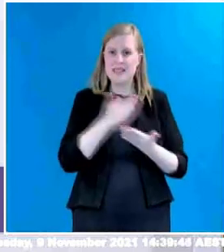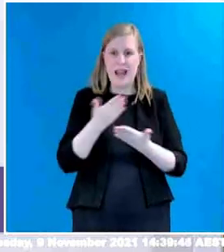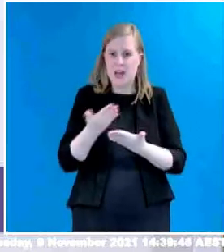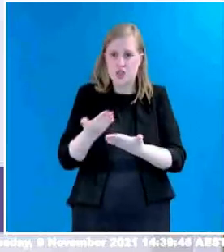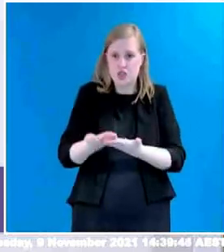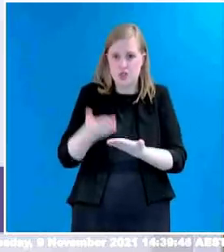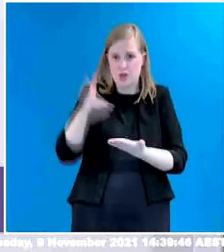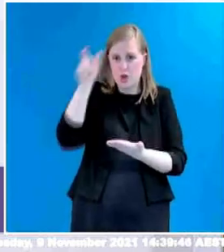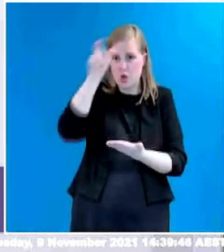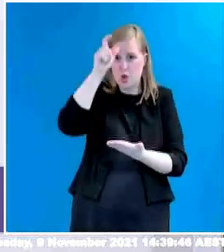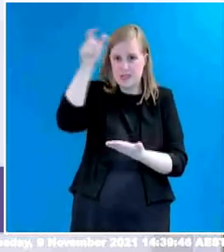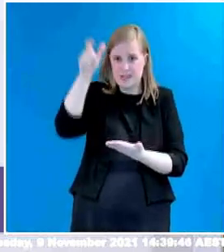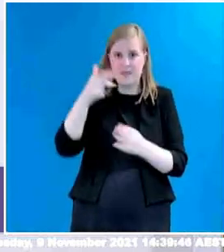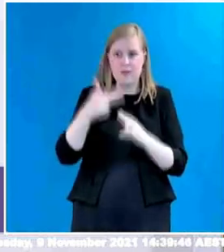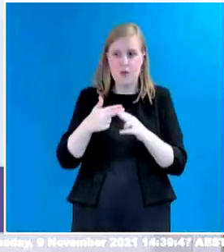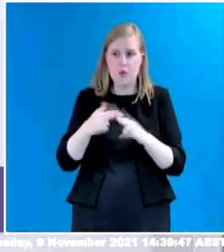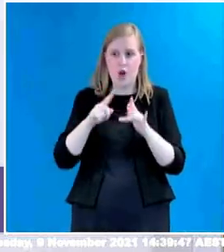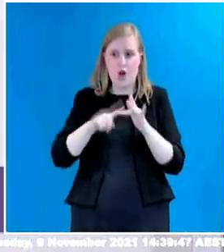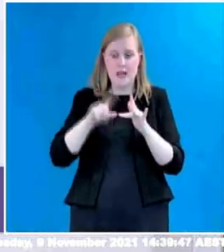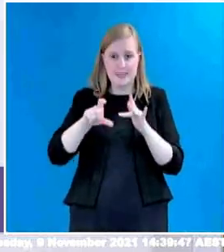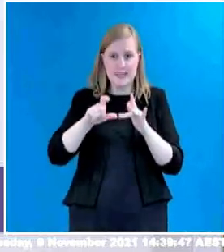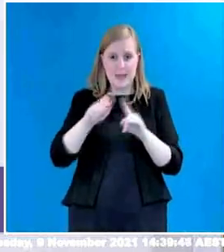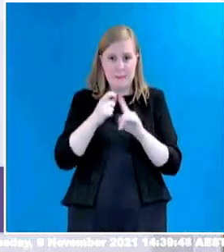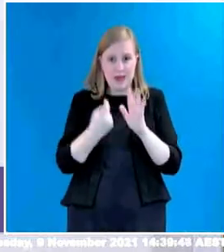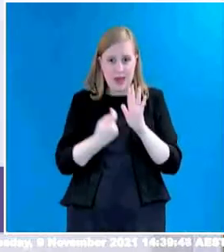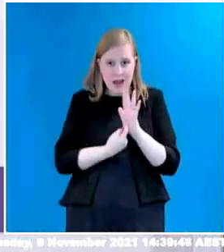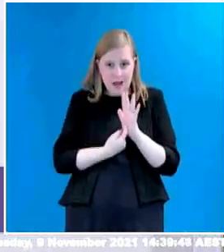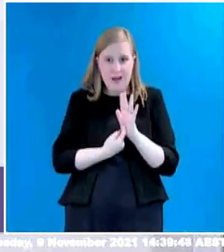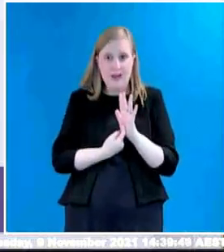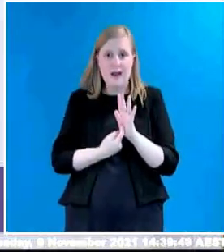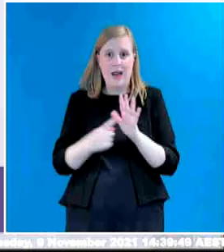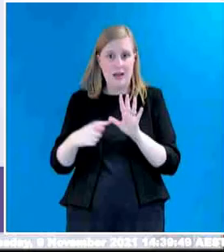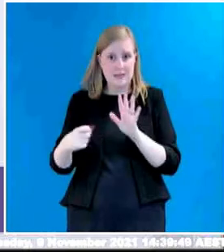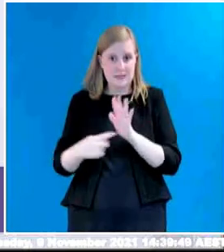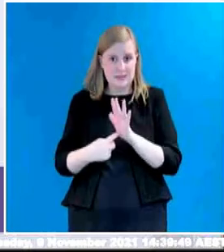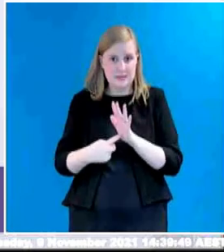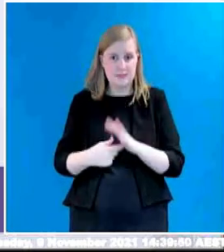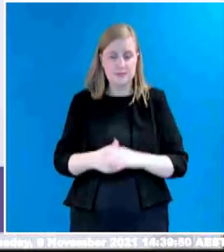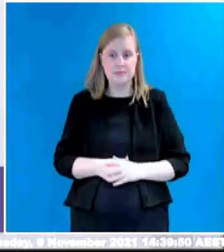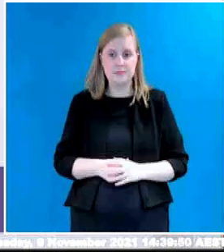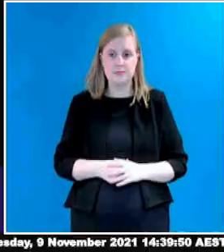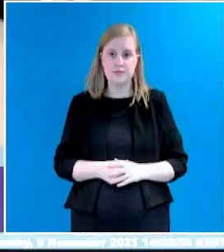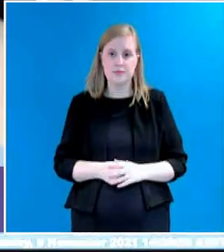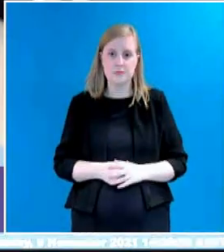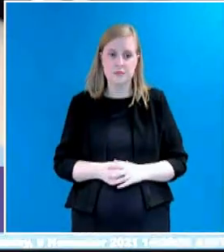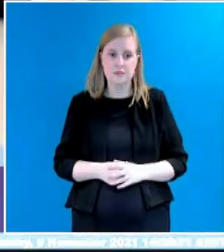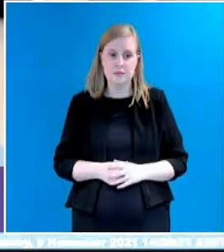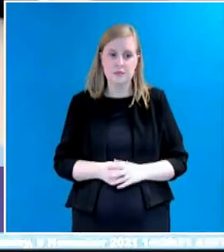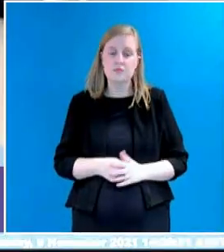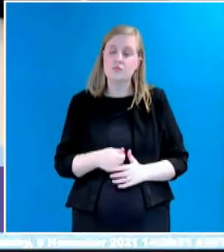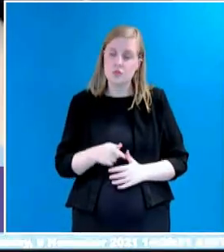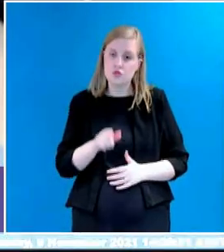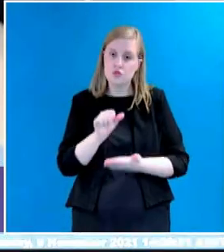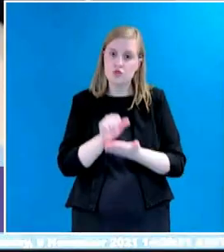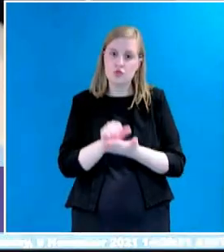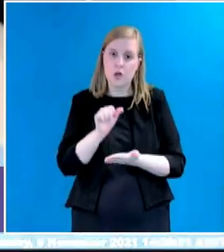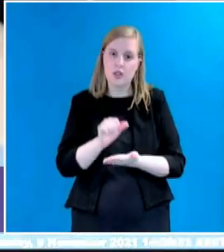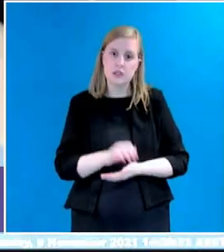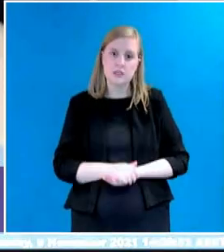No, that's quite right. However, if you look at the --- for example, as you know, the Disability